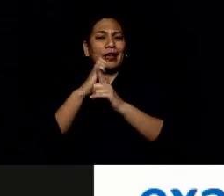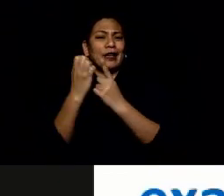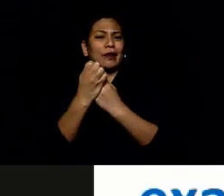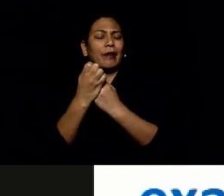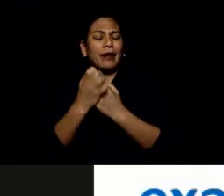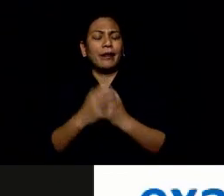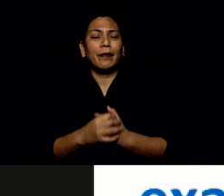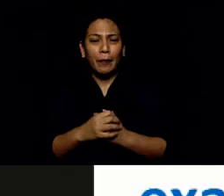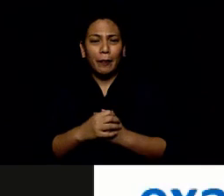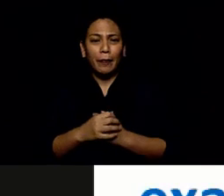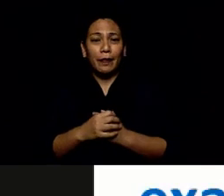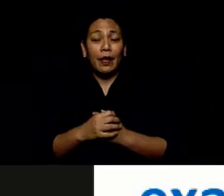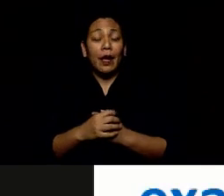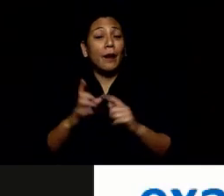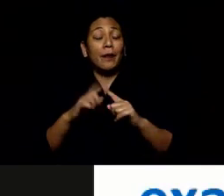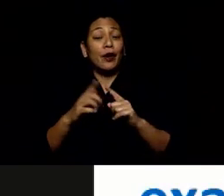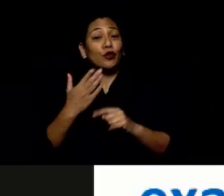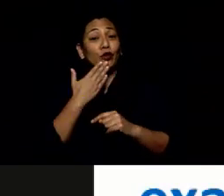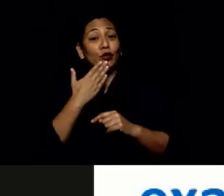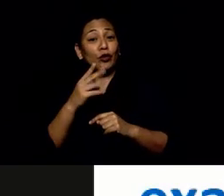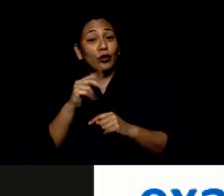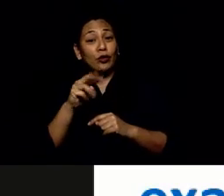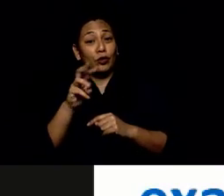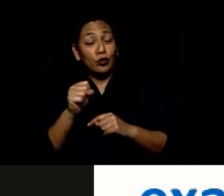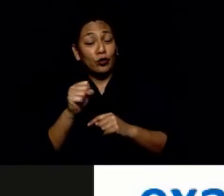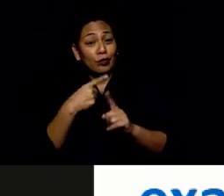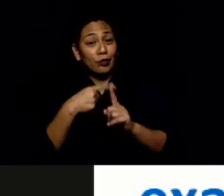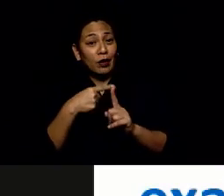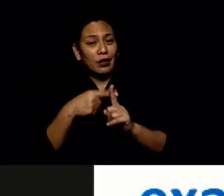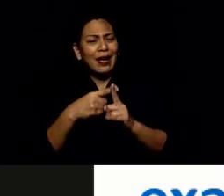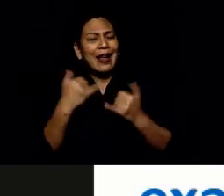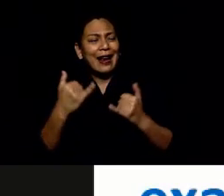The great news is that, uh, this is now being applied in the real world